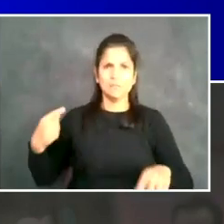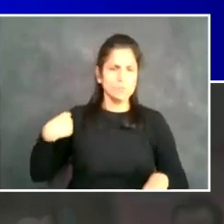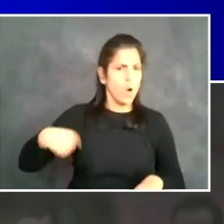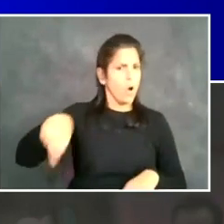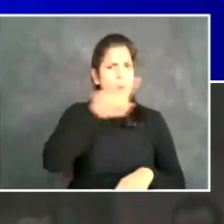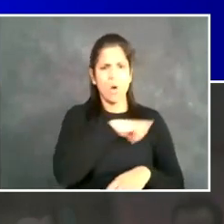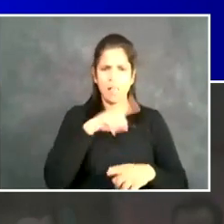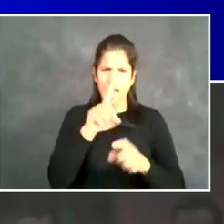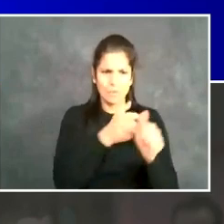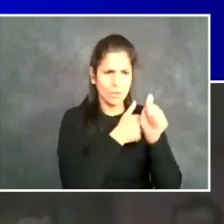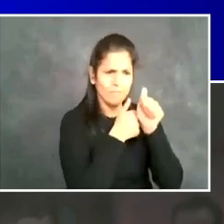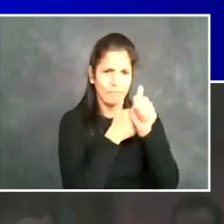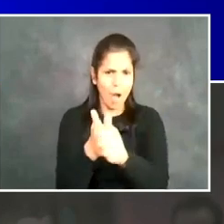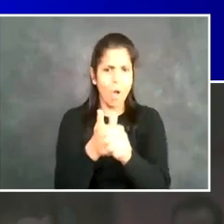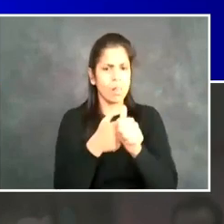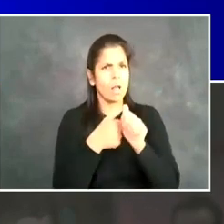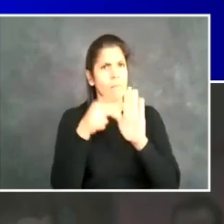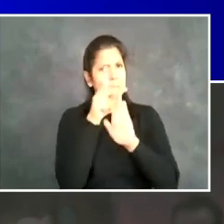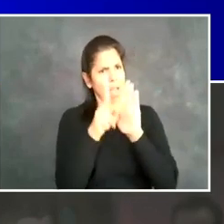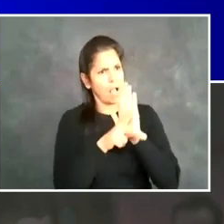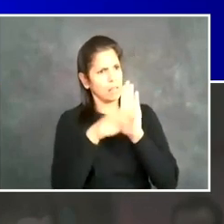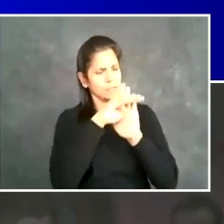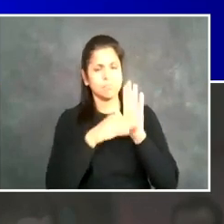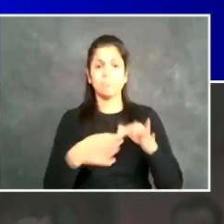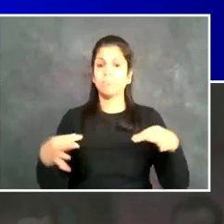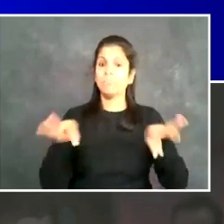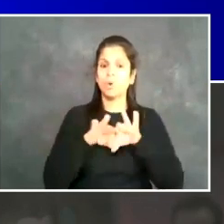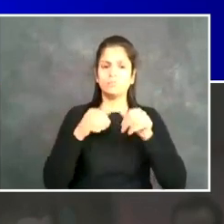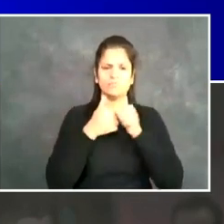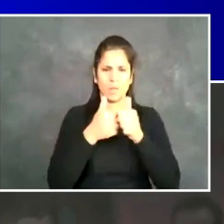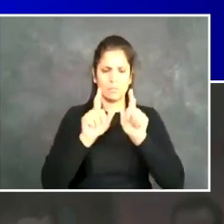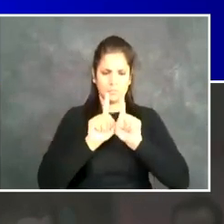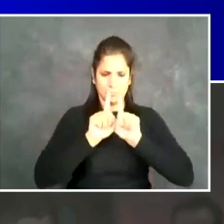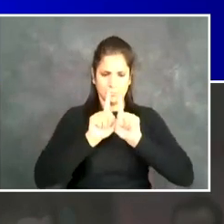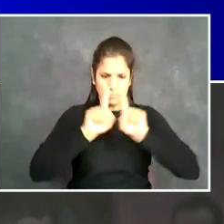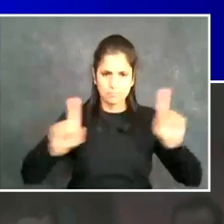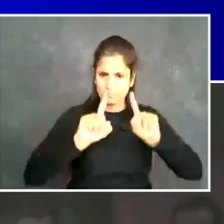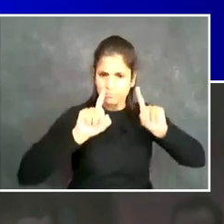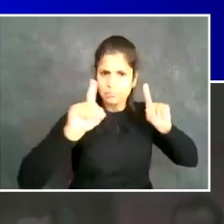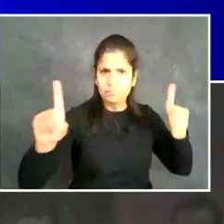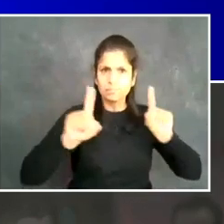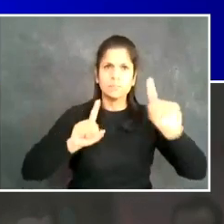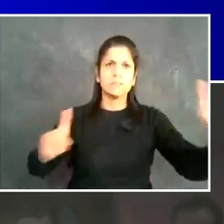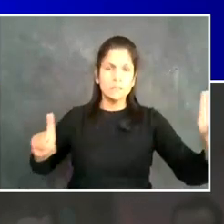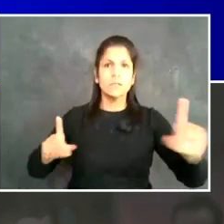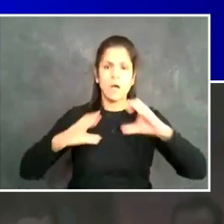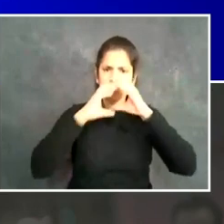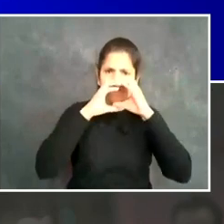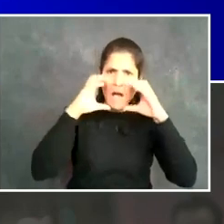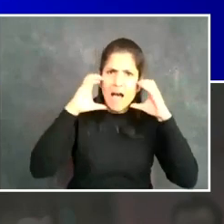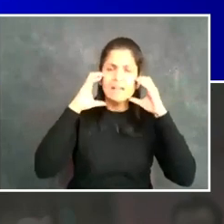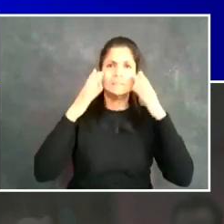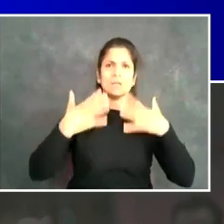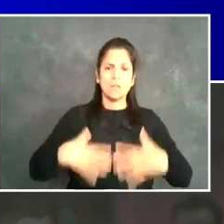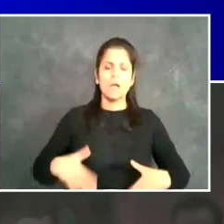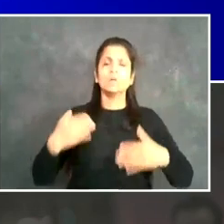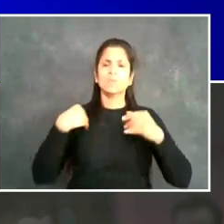DISTANCING AND WE STILL HAVE TO BE WATCHFUL FOR SYMPTOMS EVEN IF SOMEONE HAS TESTED POSITIVE.